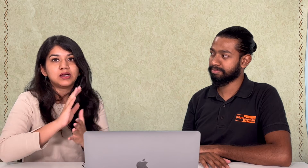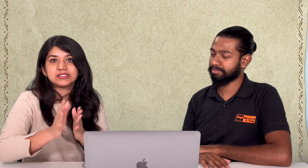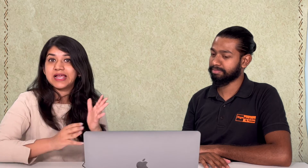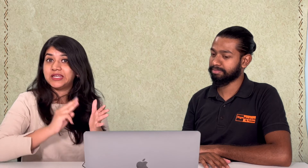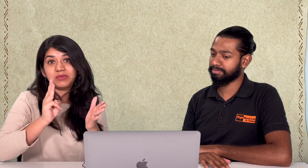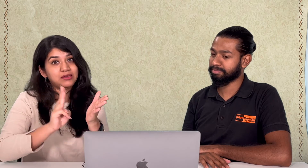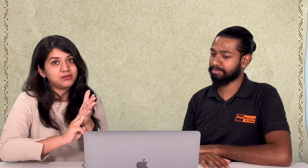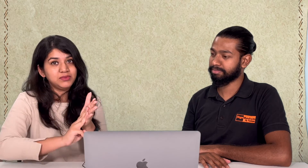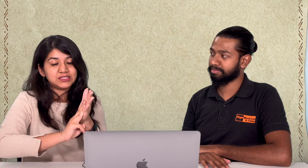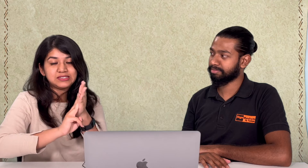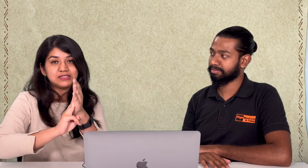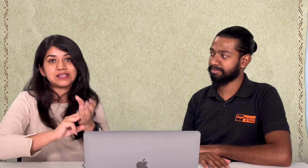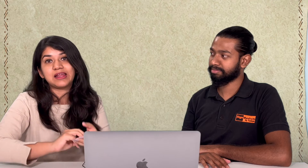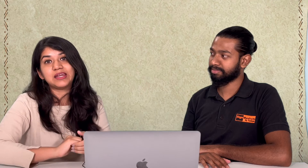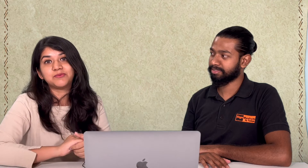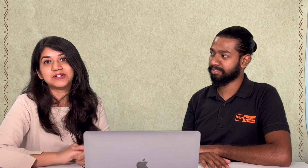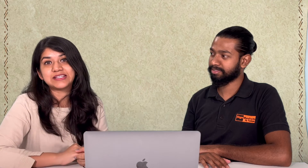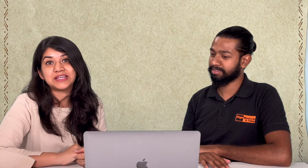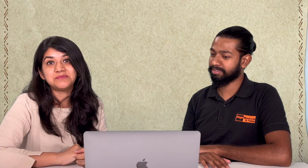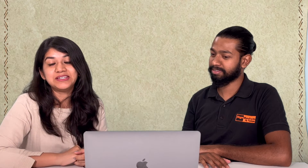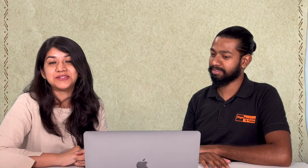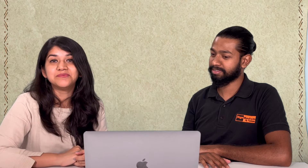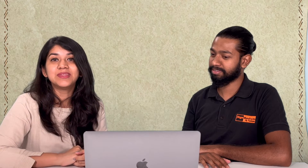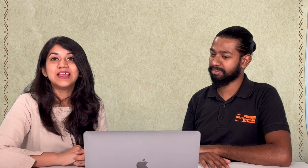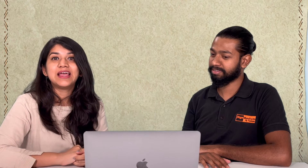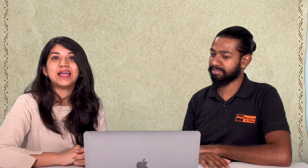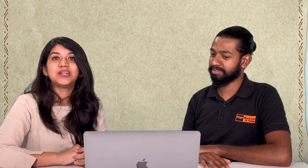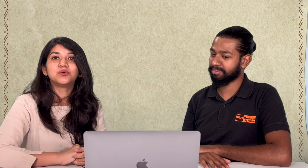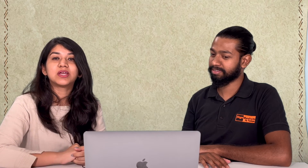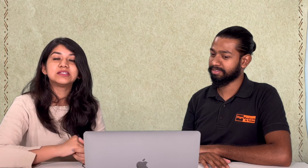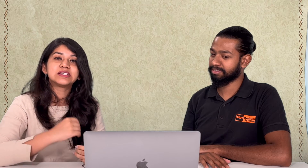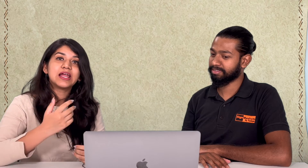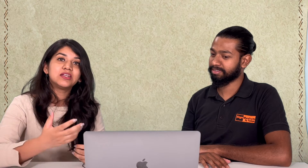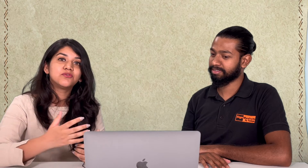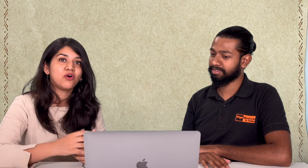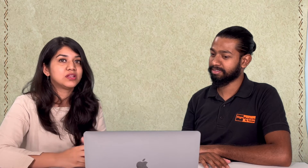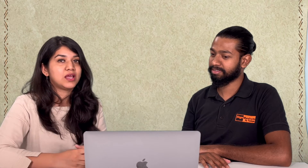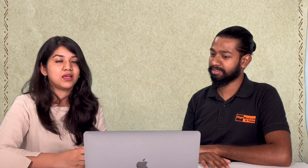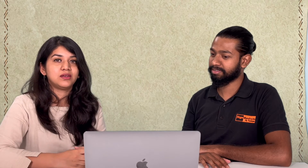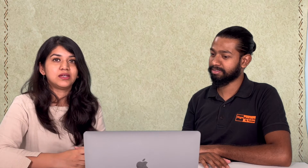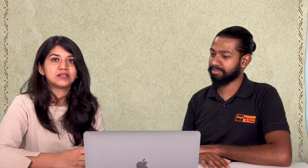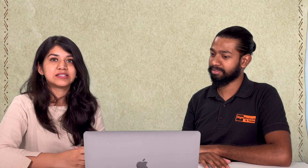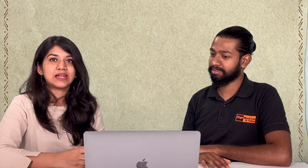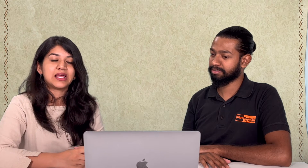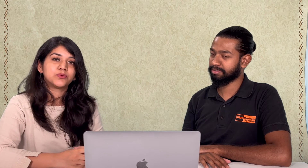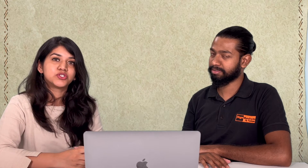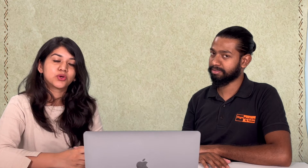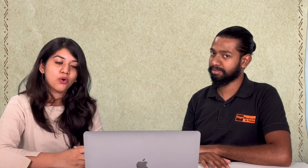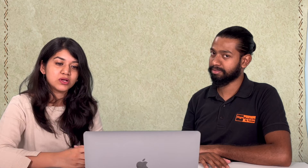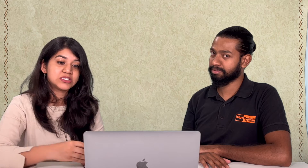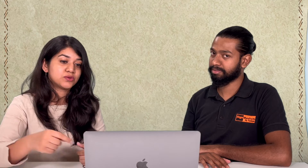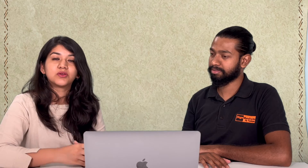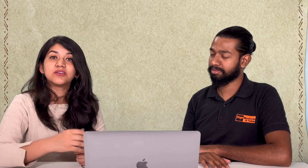Sign Medium, this is the sign name for Sign Medium and you can sign in for their Indian sign language course.